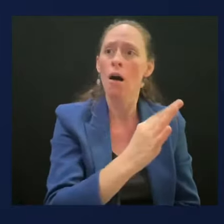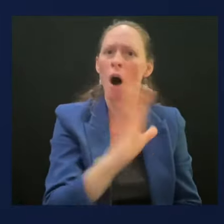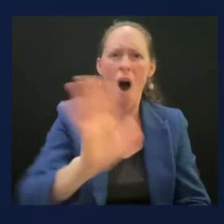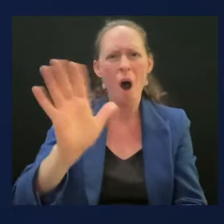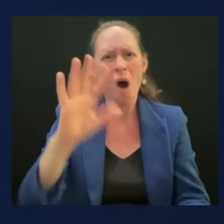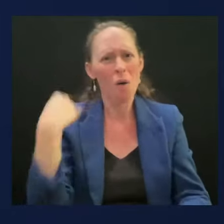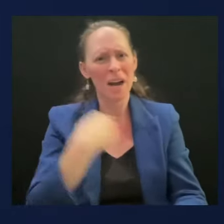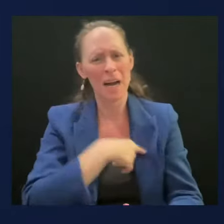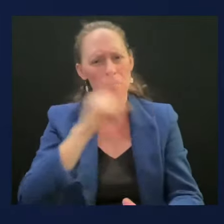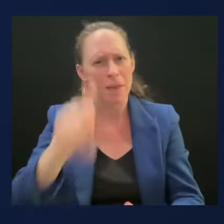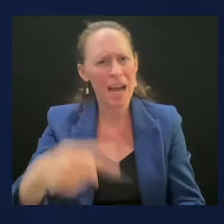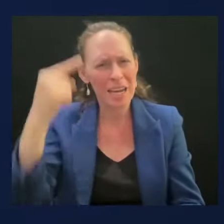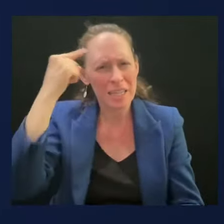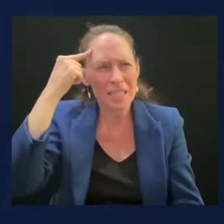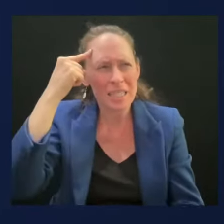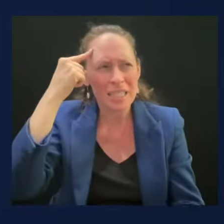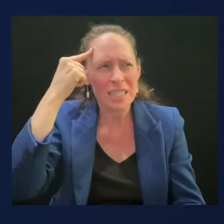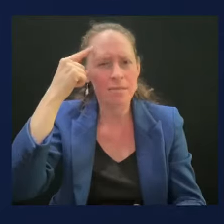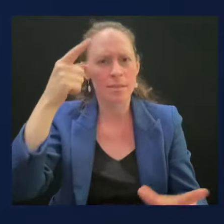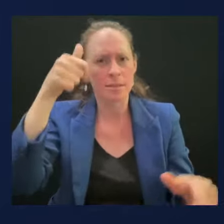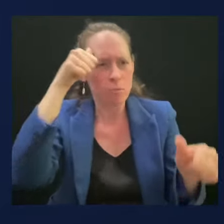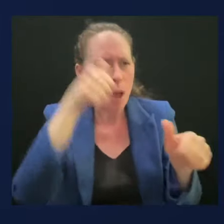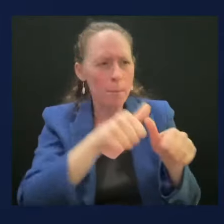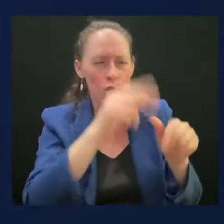that kept burning bright for nearly 247 years.